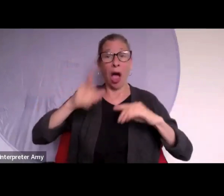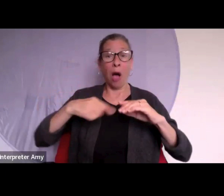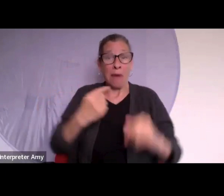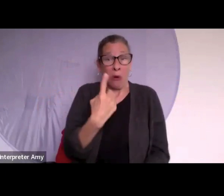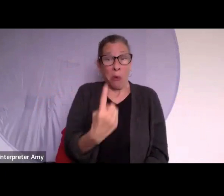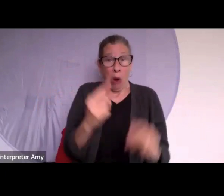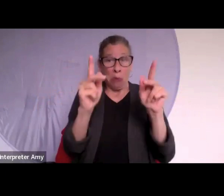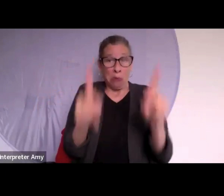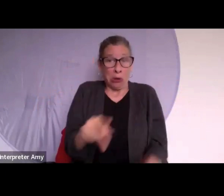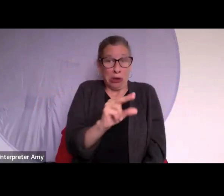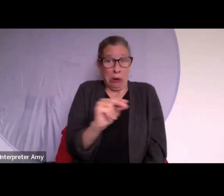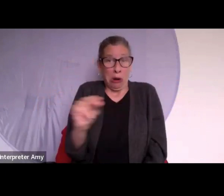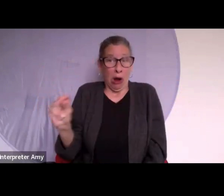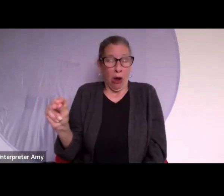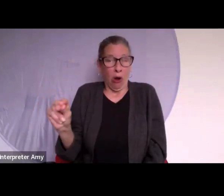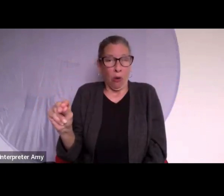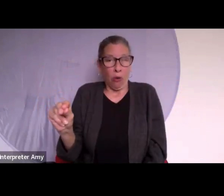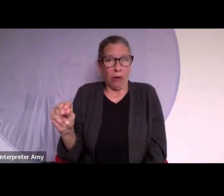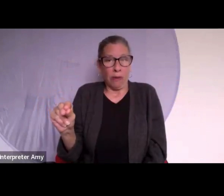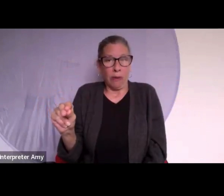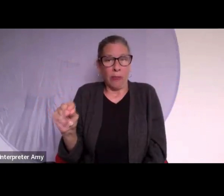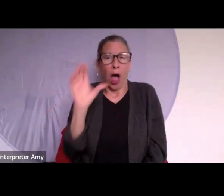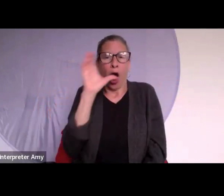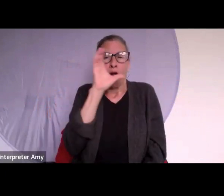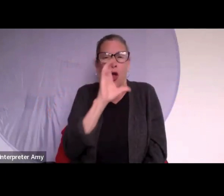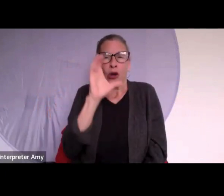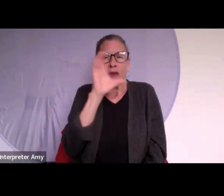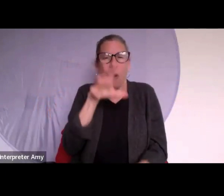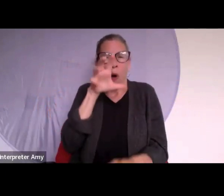as possible, look for that diversity look to include as